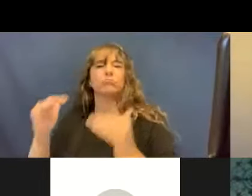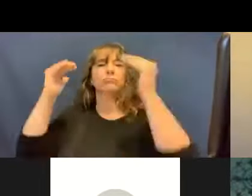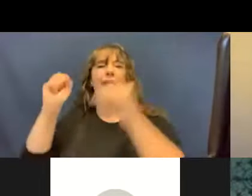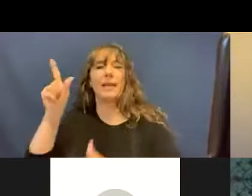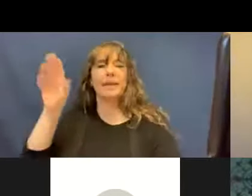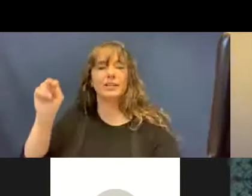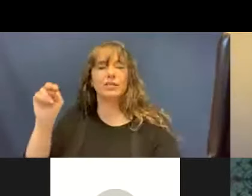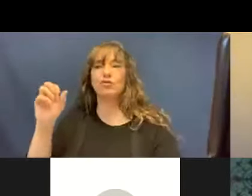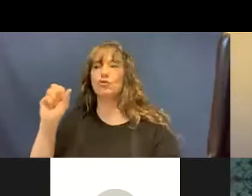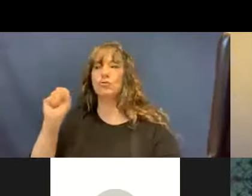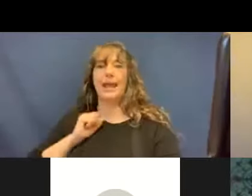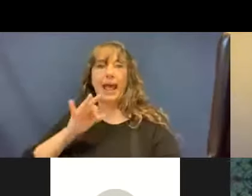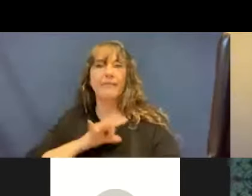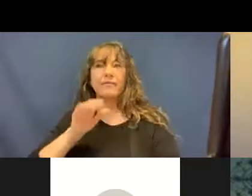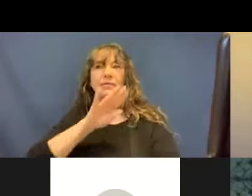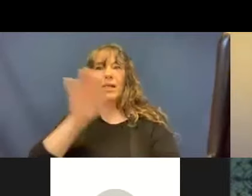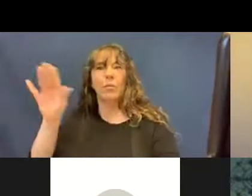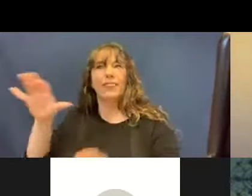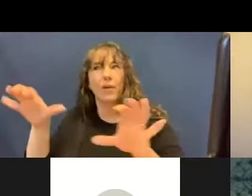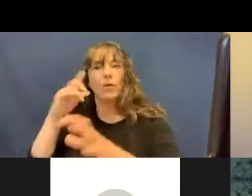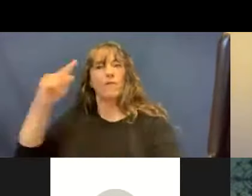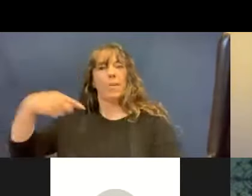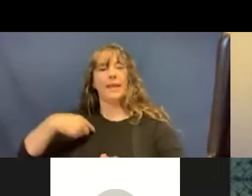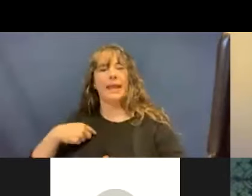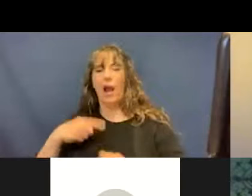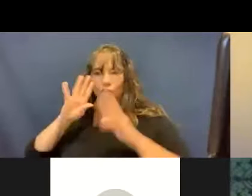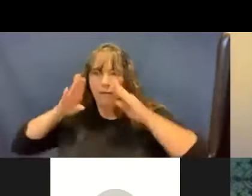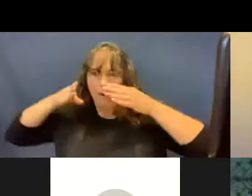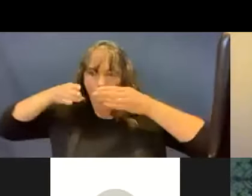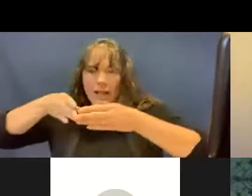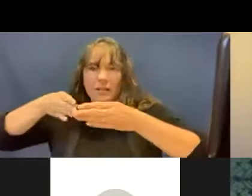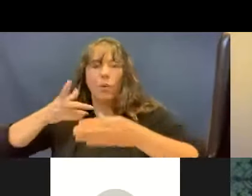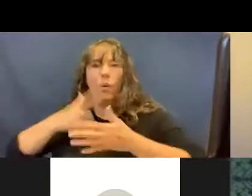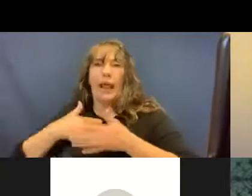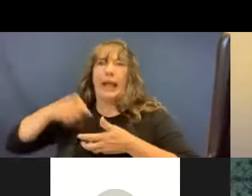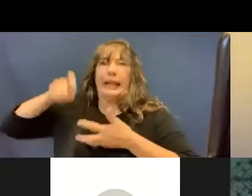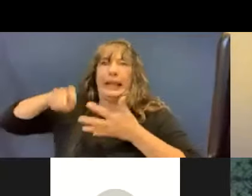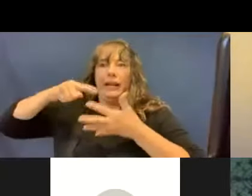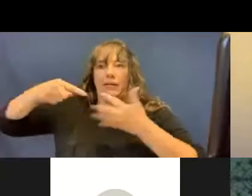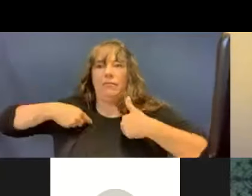they were doing for me. I was so focused on what I needed. It's just something to keep